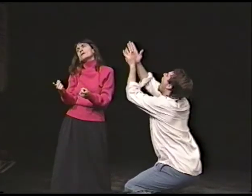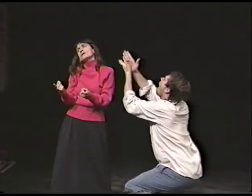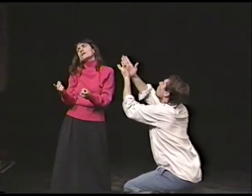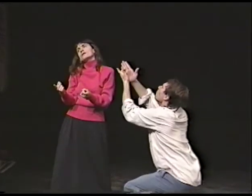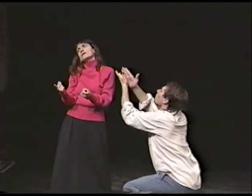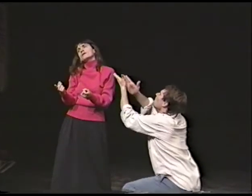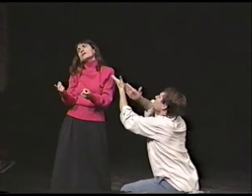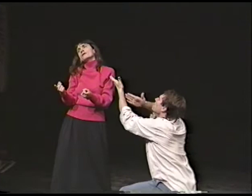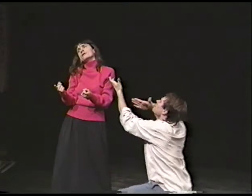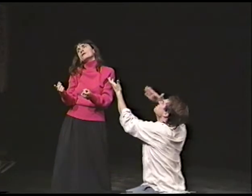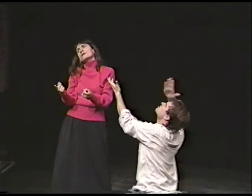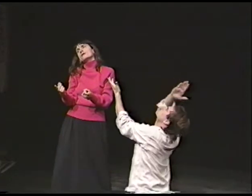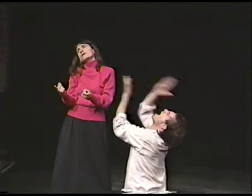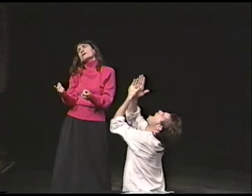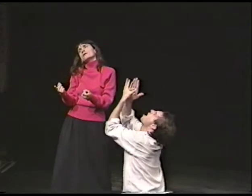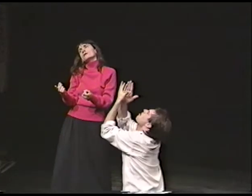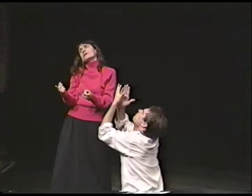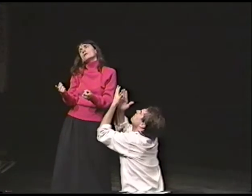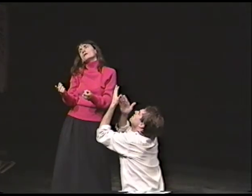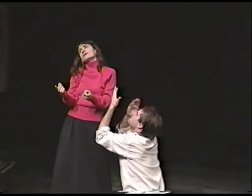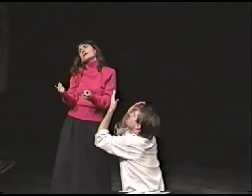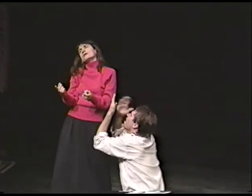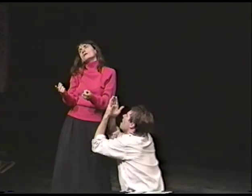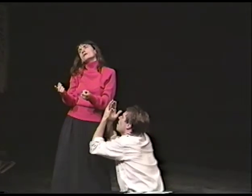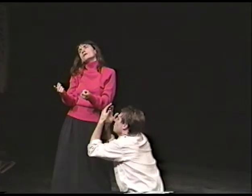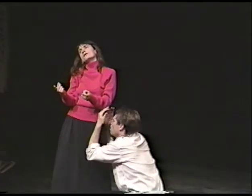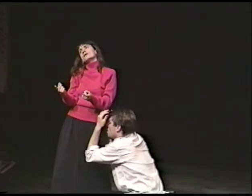(SPEAKING SLOWLY) Stop, stop, stop.